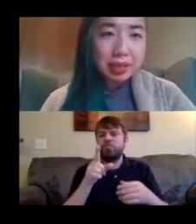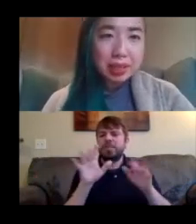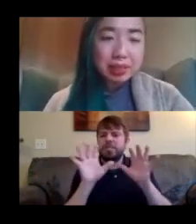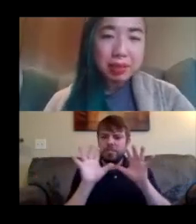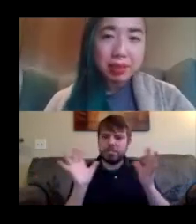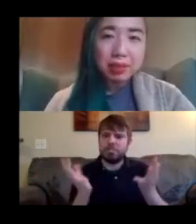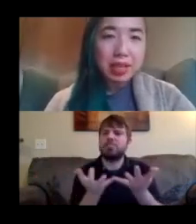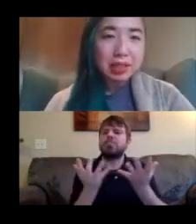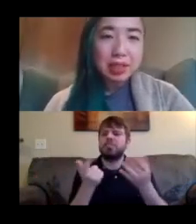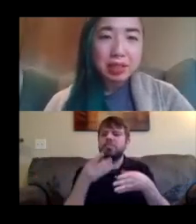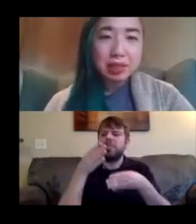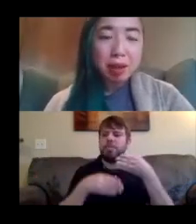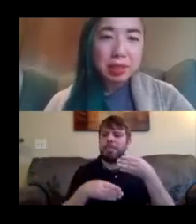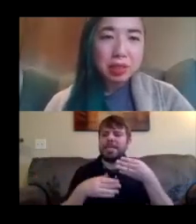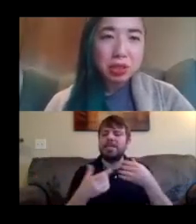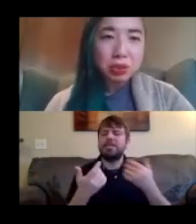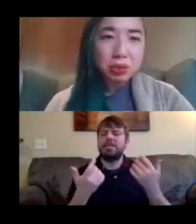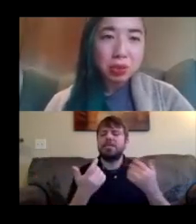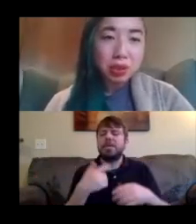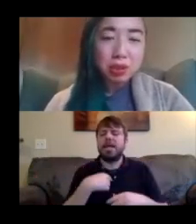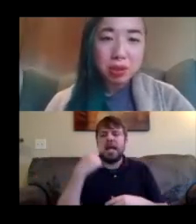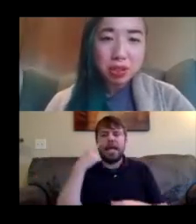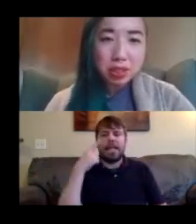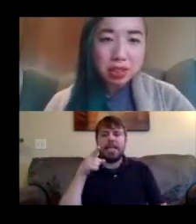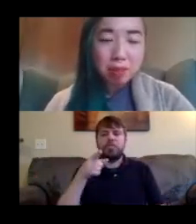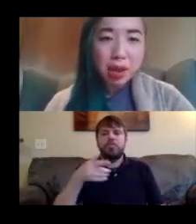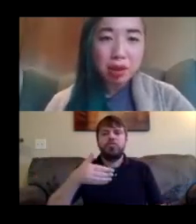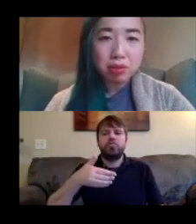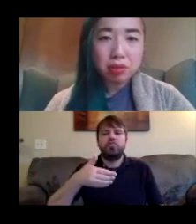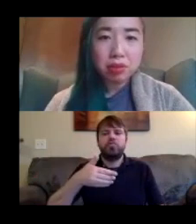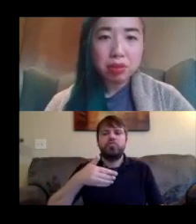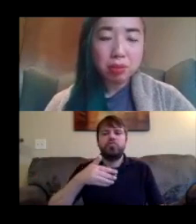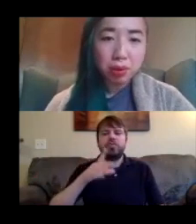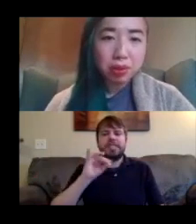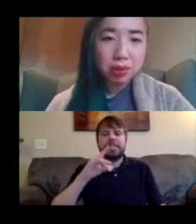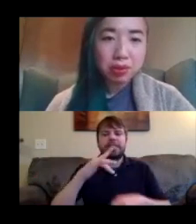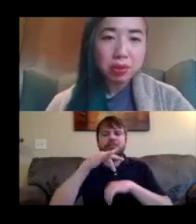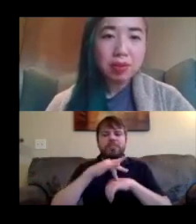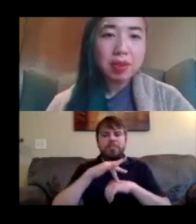sense that you're saying is that you tapped into your intuition about certain words. So even if you